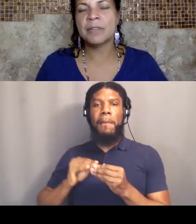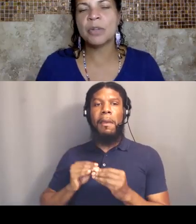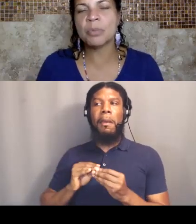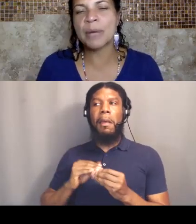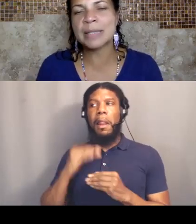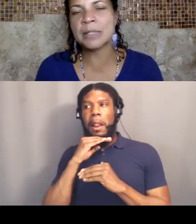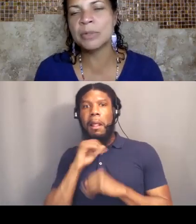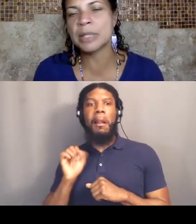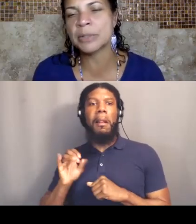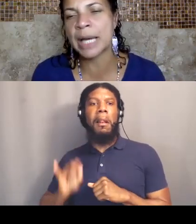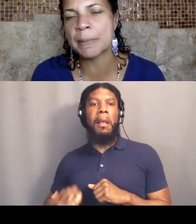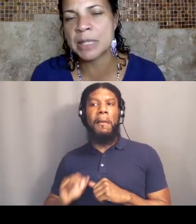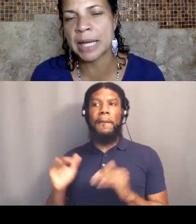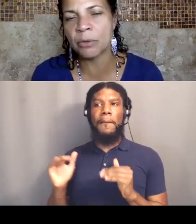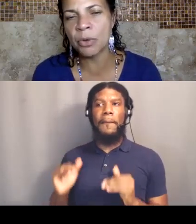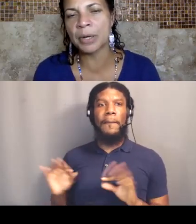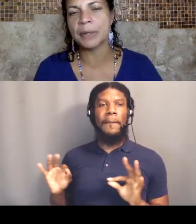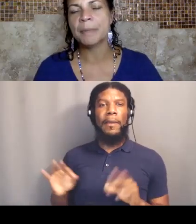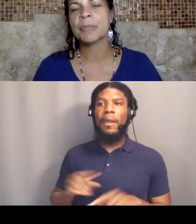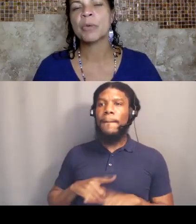If you go to prosecutekillercops.org